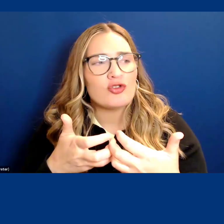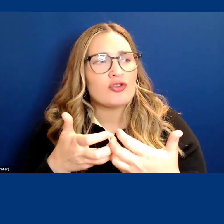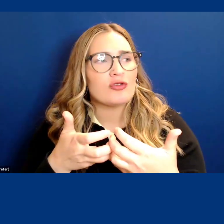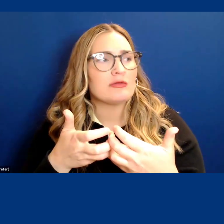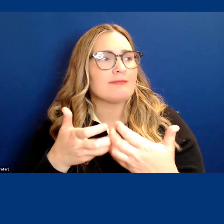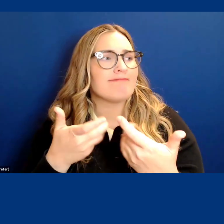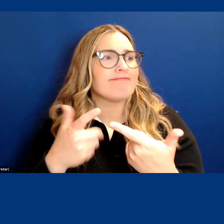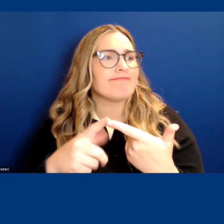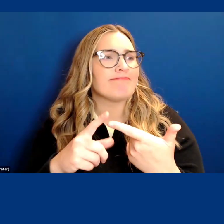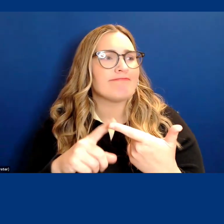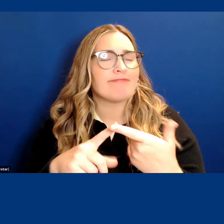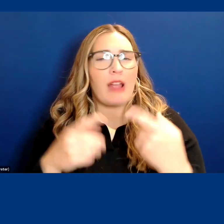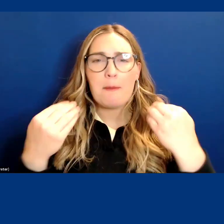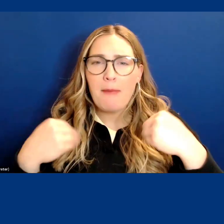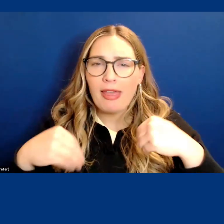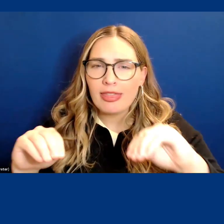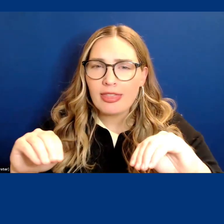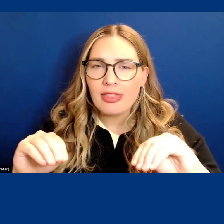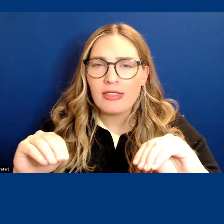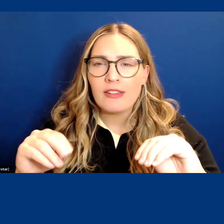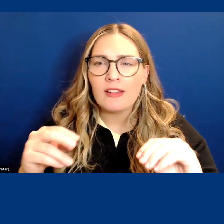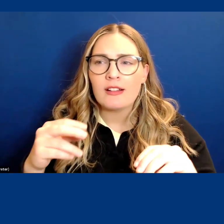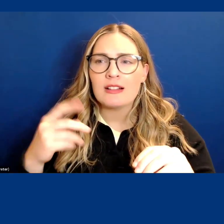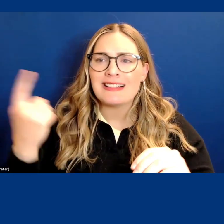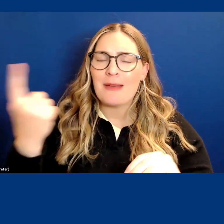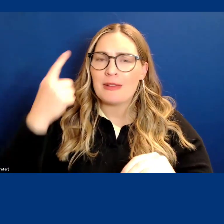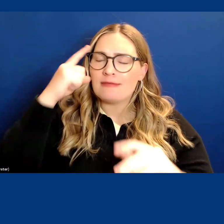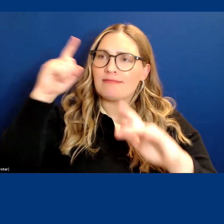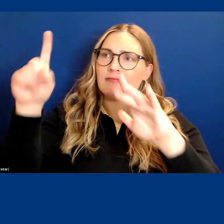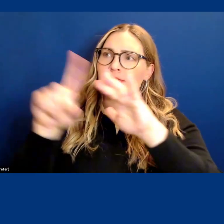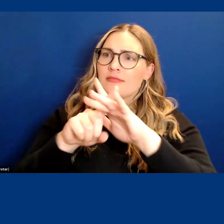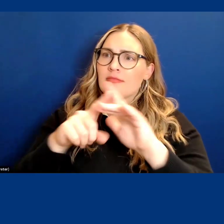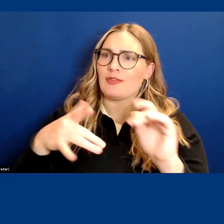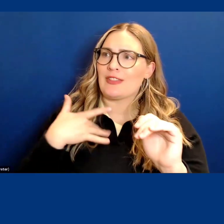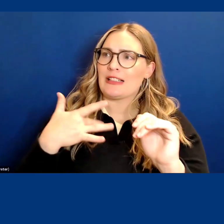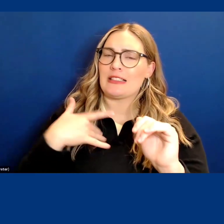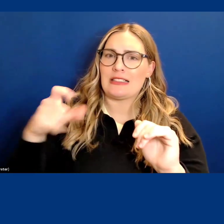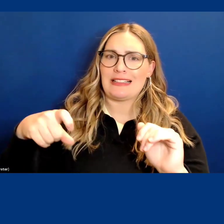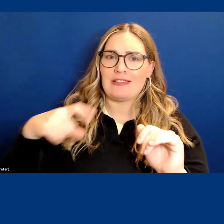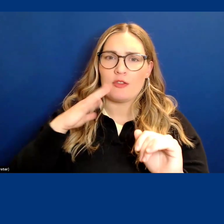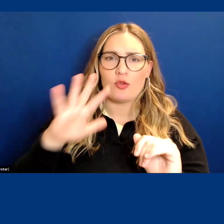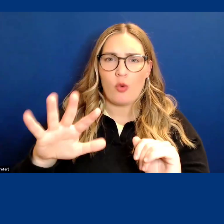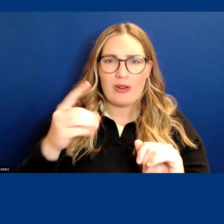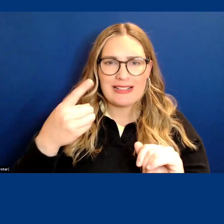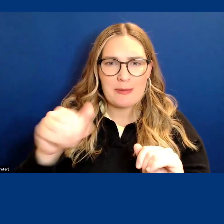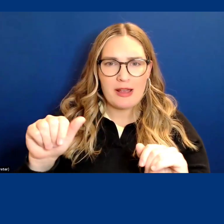methods or things that you think about for your disabled clients knowing that people